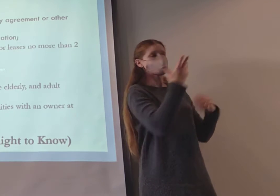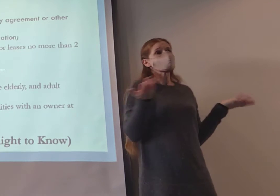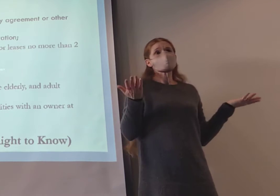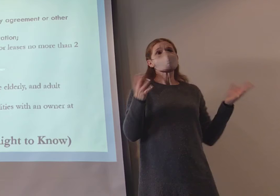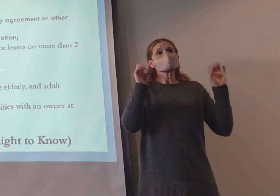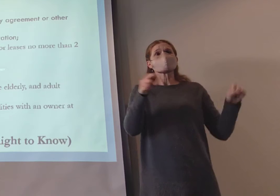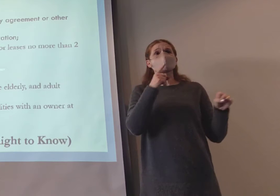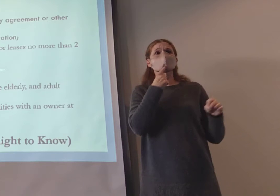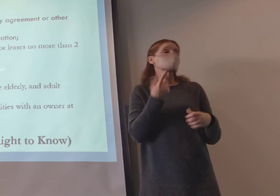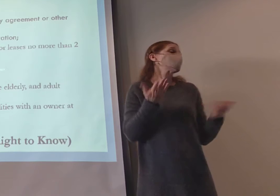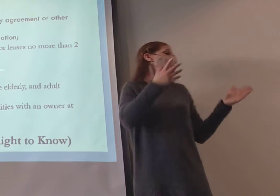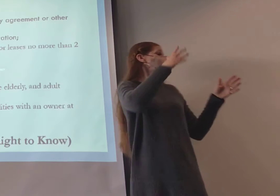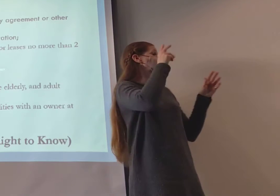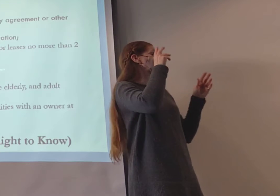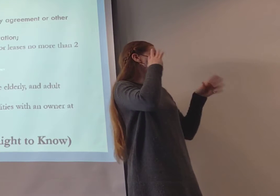They can just terminate it because.